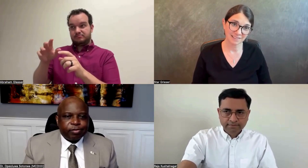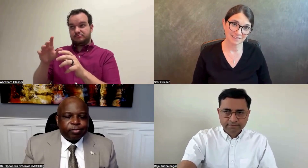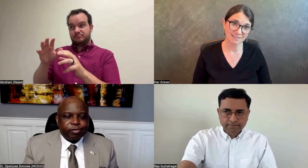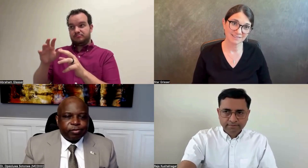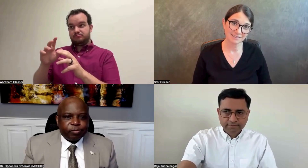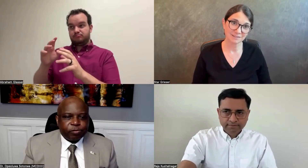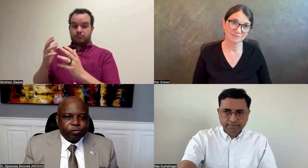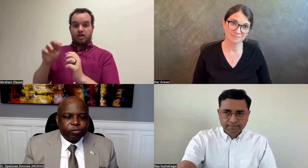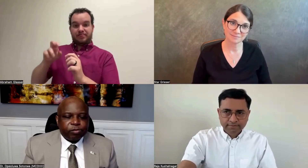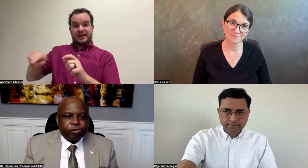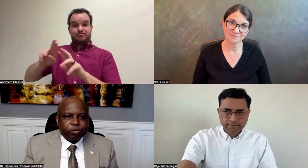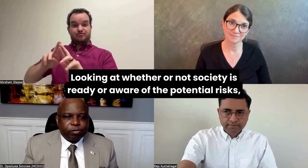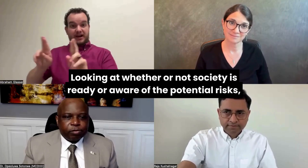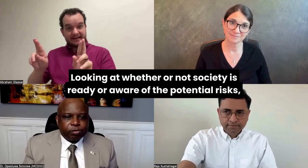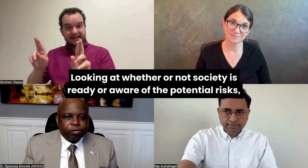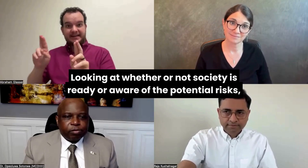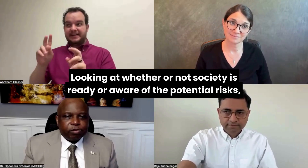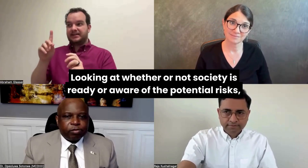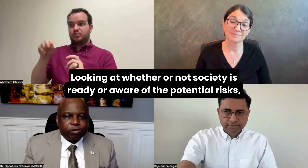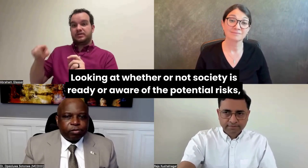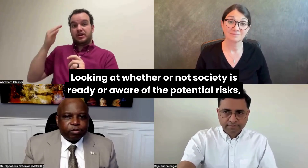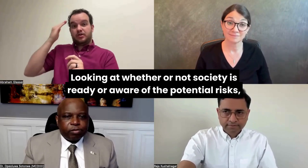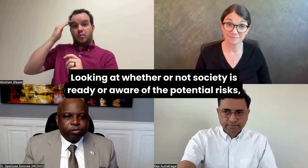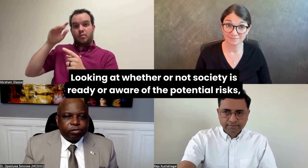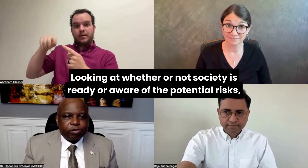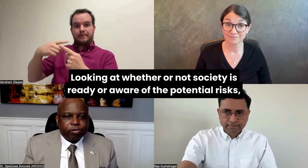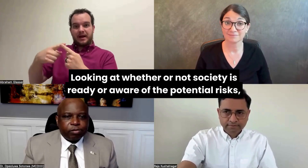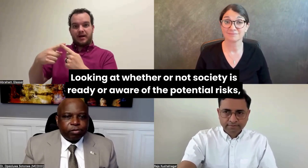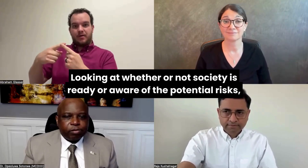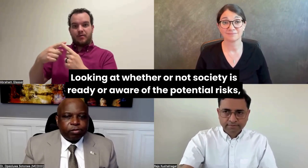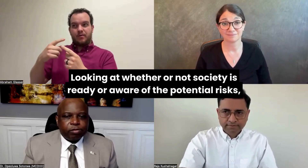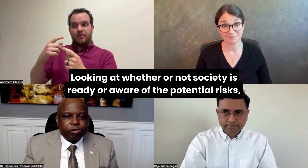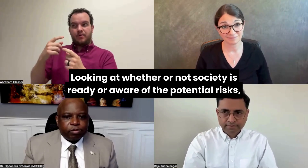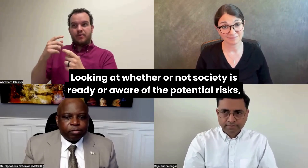Looking at whether or not society is ready or aware of the potential risks,